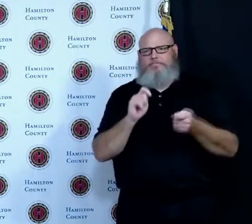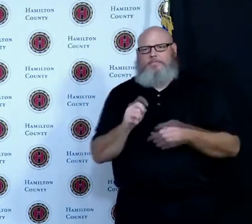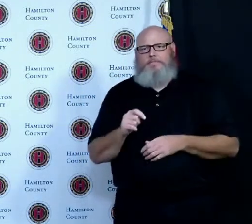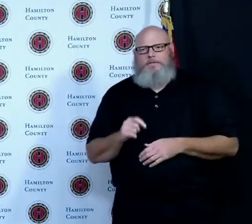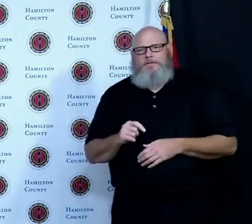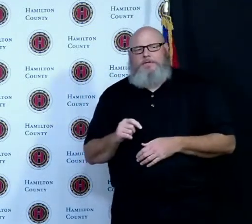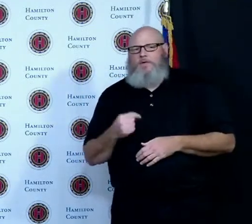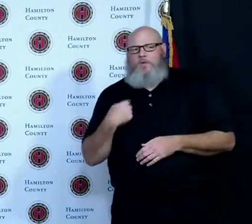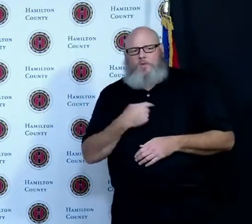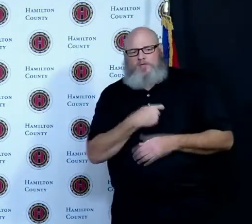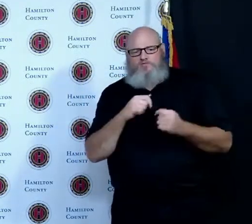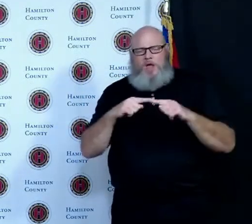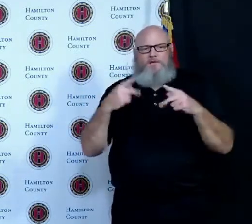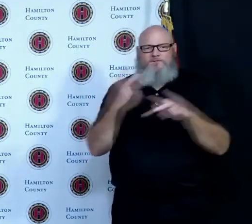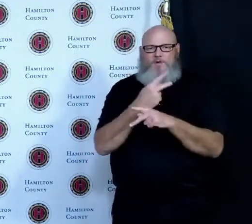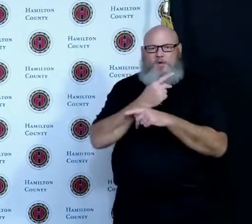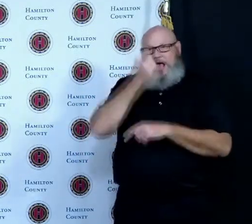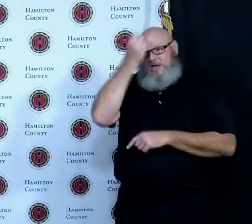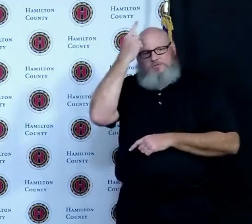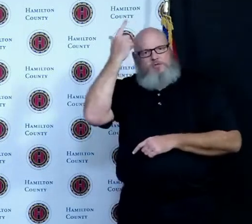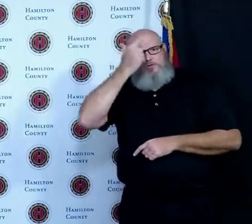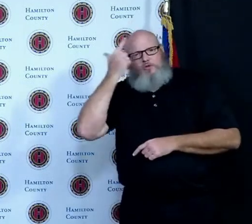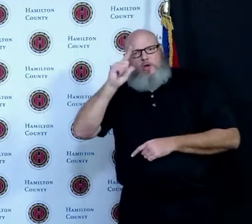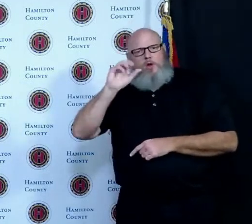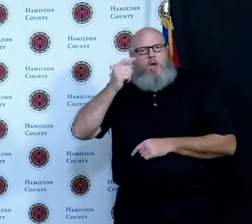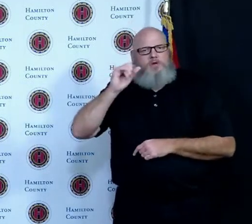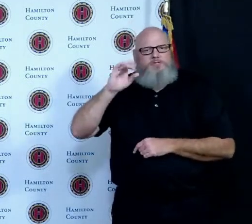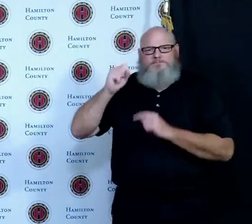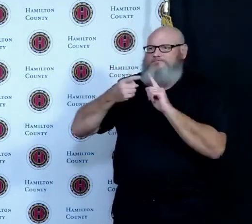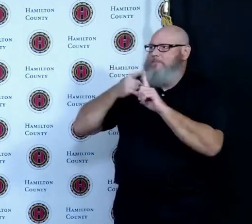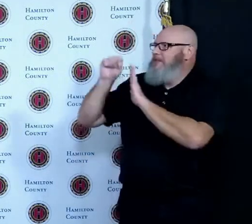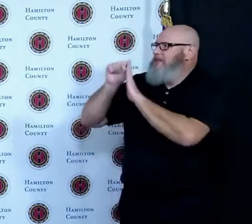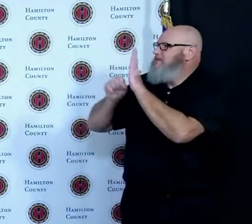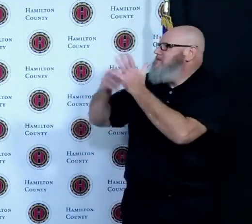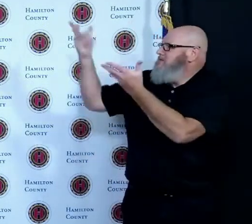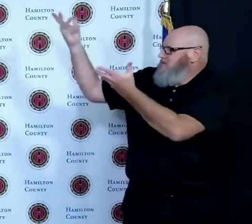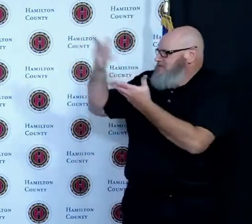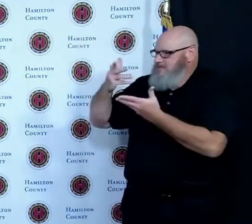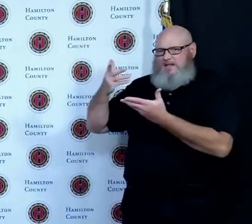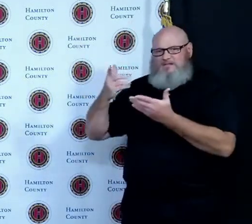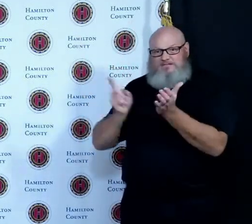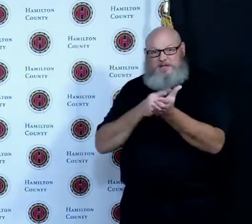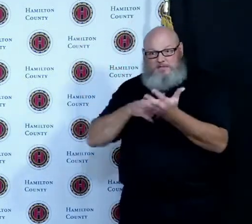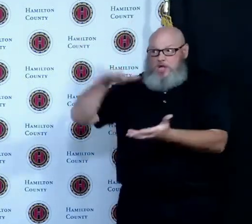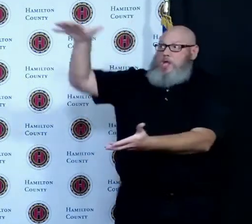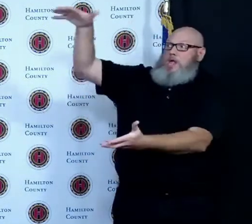possible collaborating as much as possible but we need some predictability from our partners at both